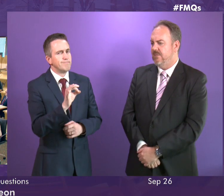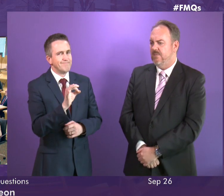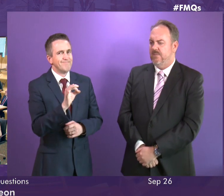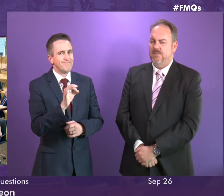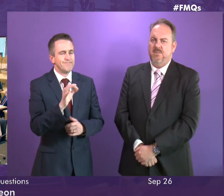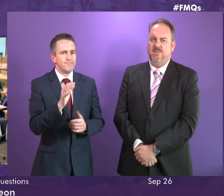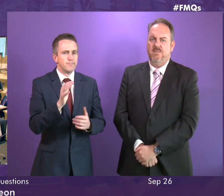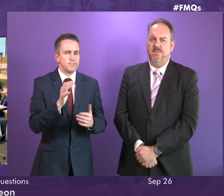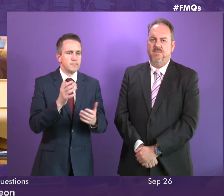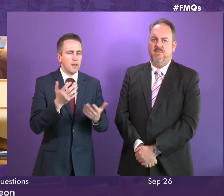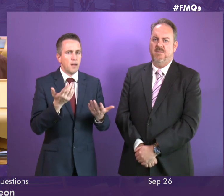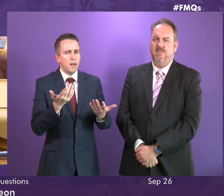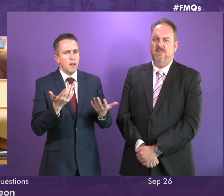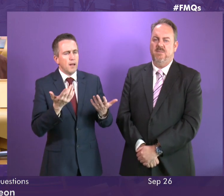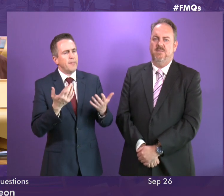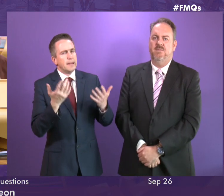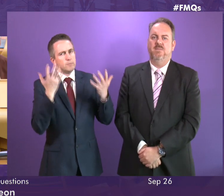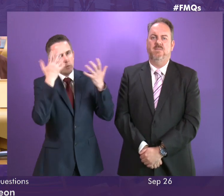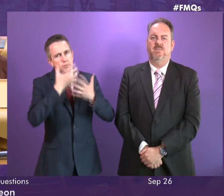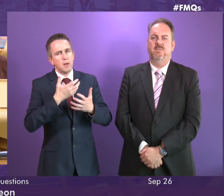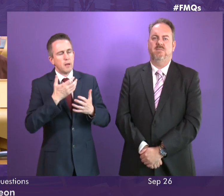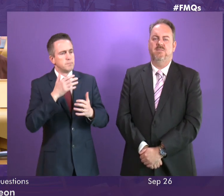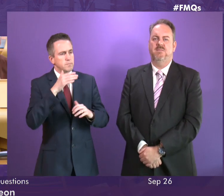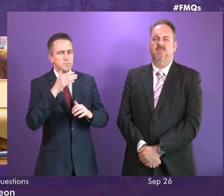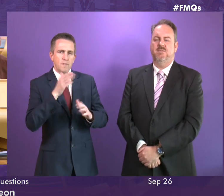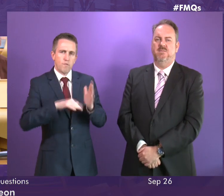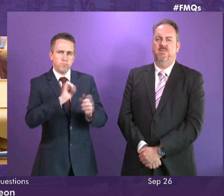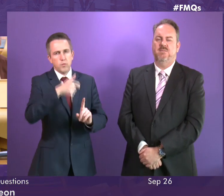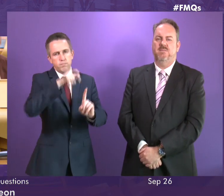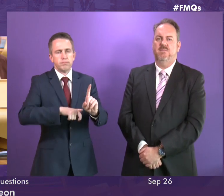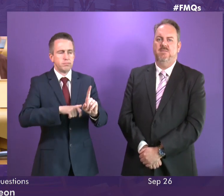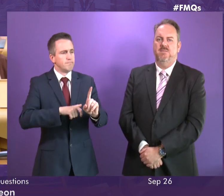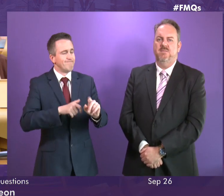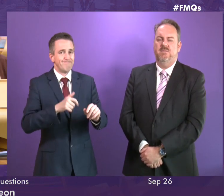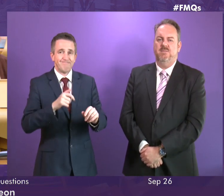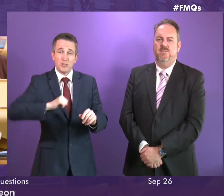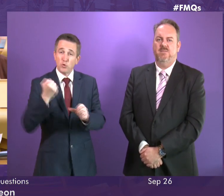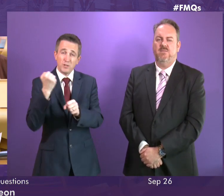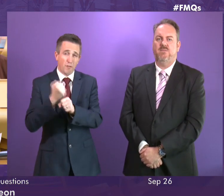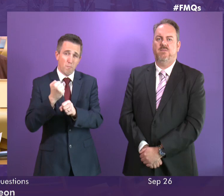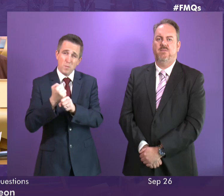issue and the particular case of his constituent. We will do everything that we can to help